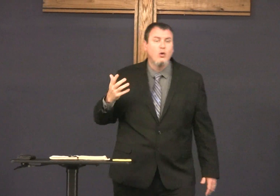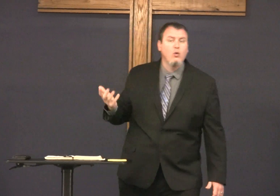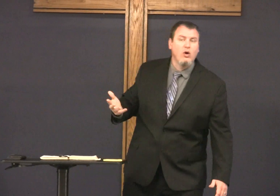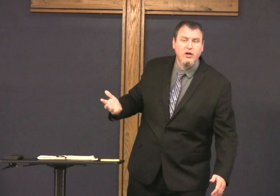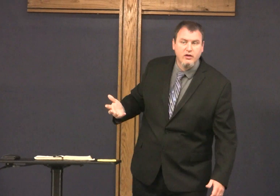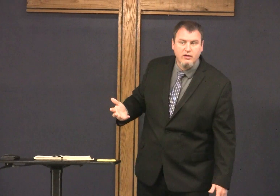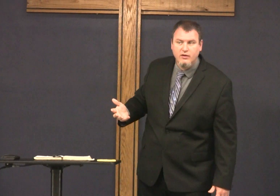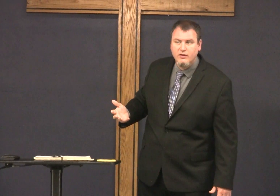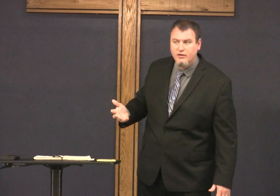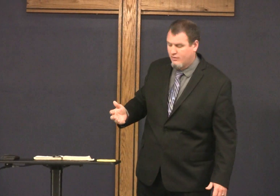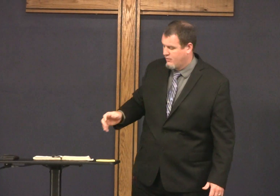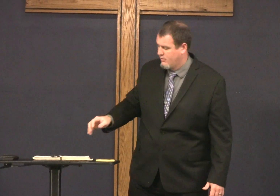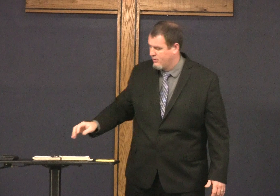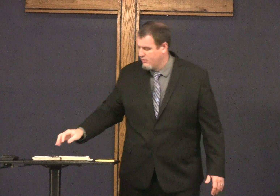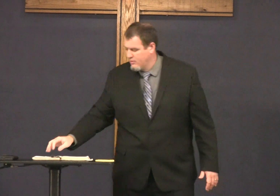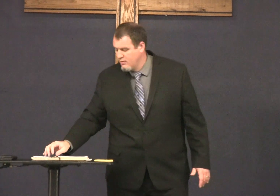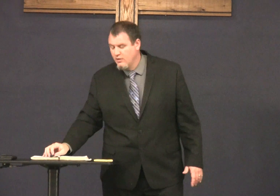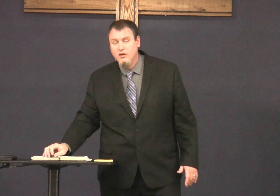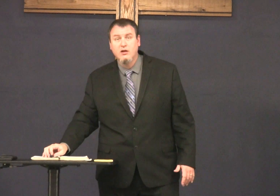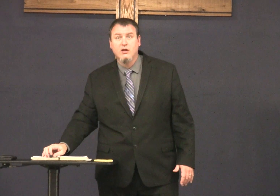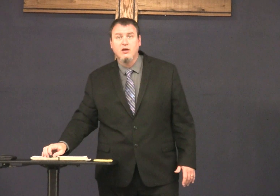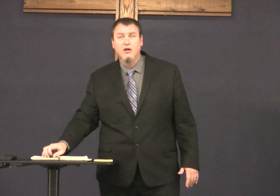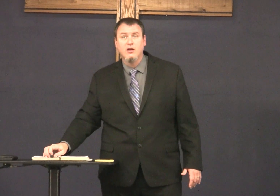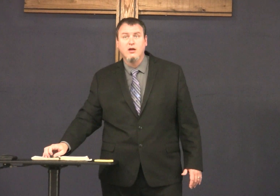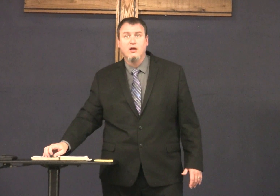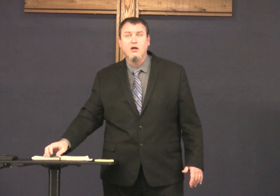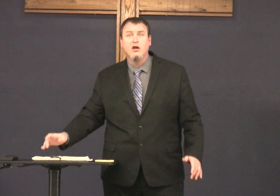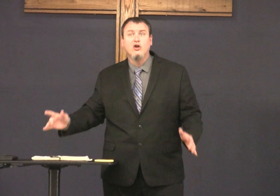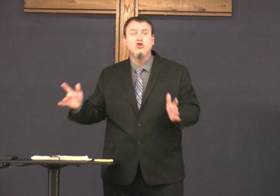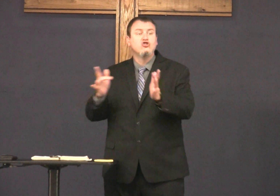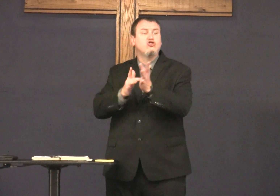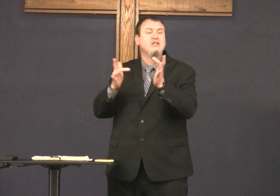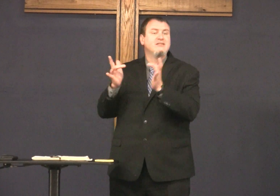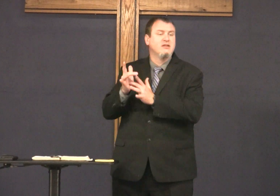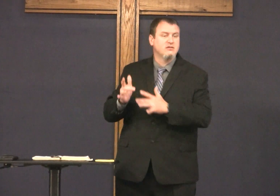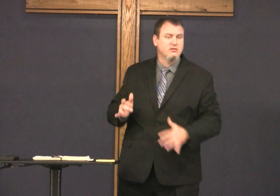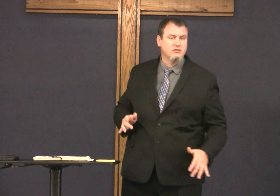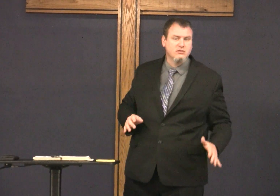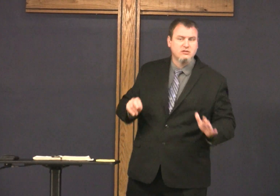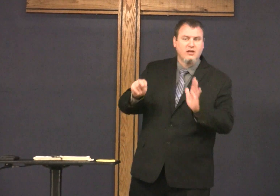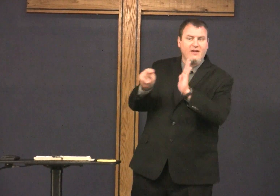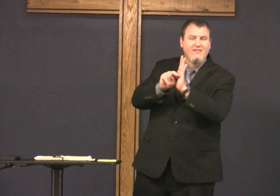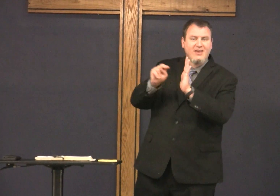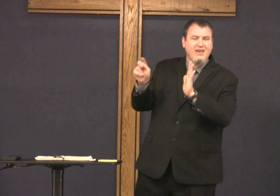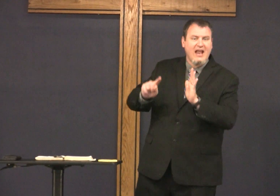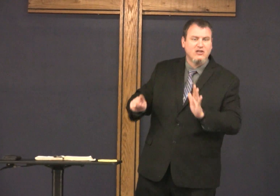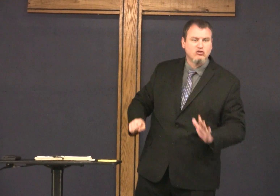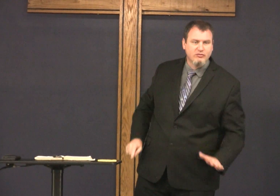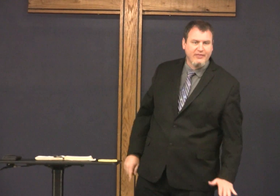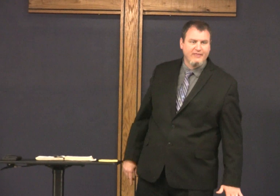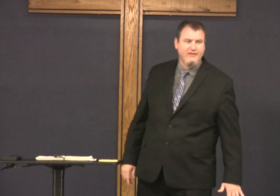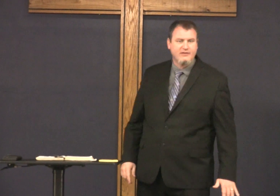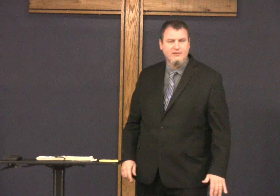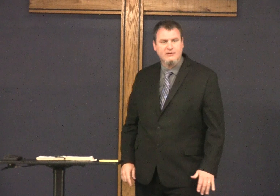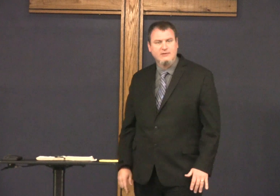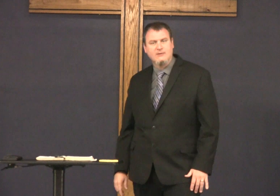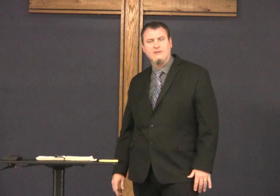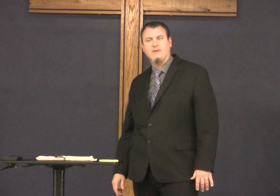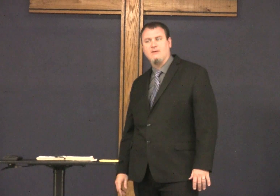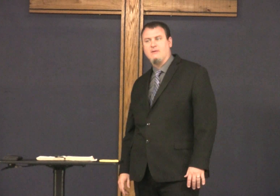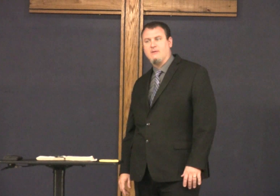and what are the what do the soldiers say we're looking for Jesus of Nazareth